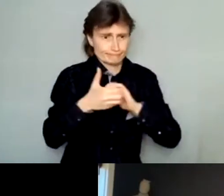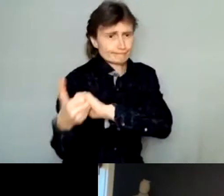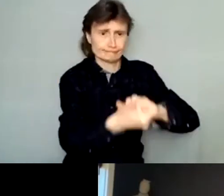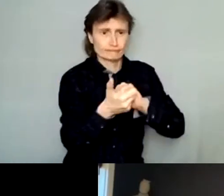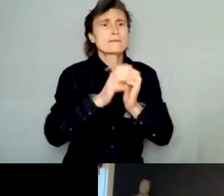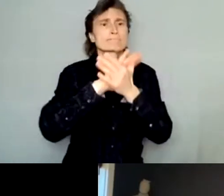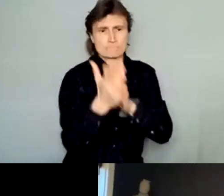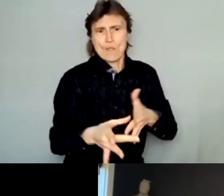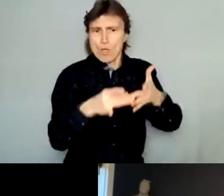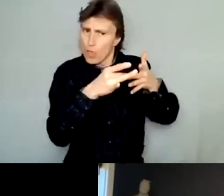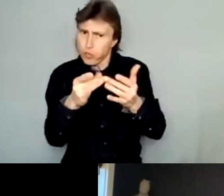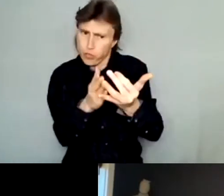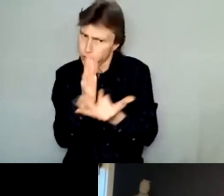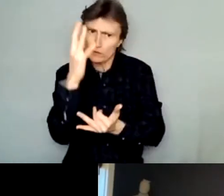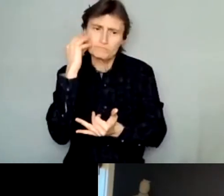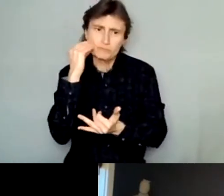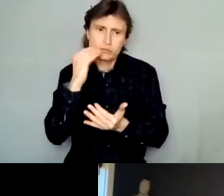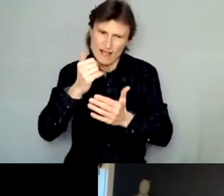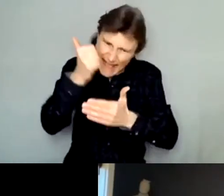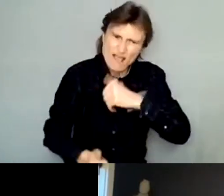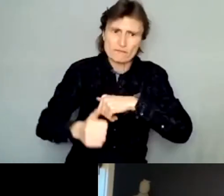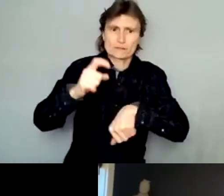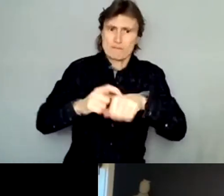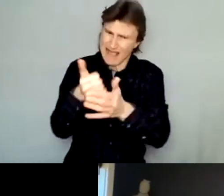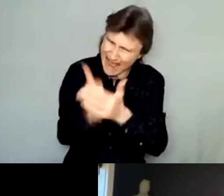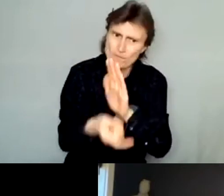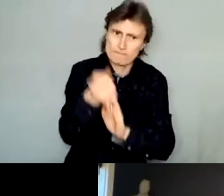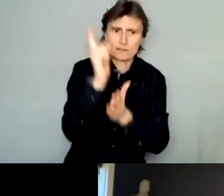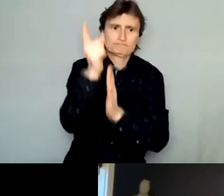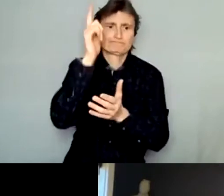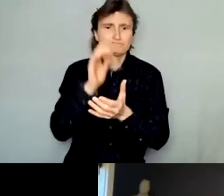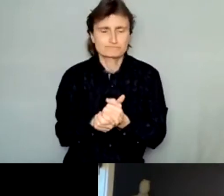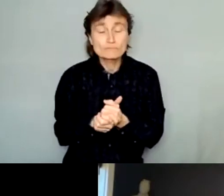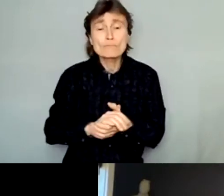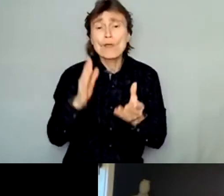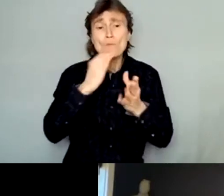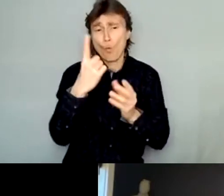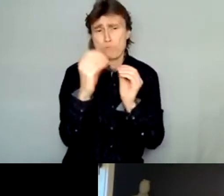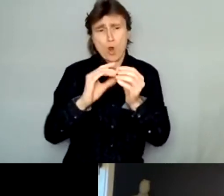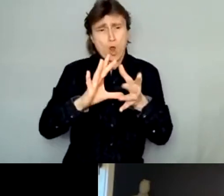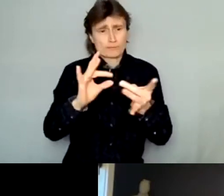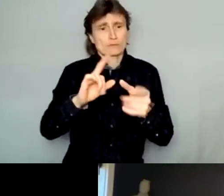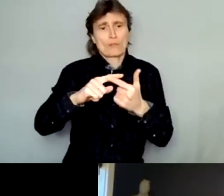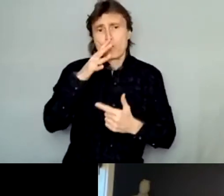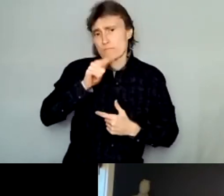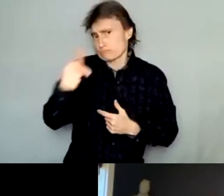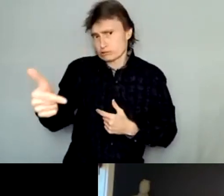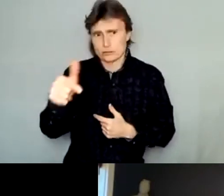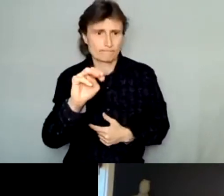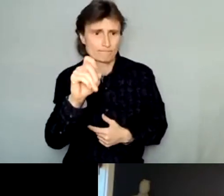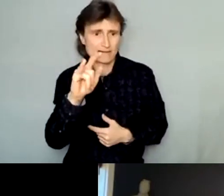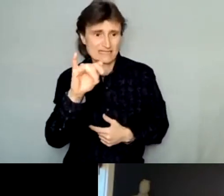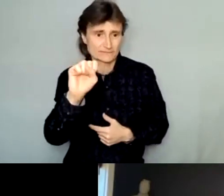The final thing I'll say and then I'll turn it over to Melissa is the other lesson that